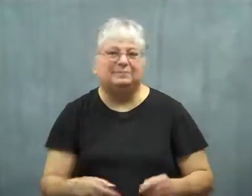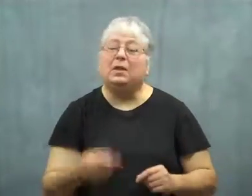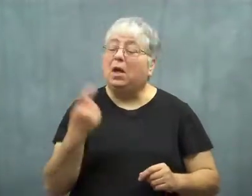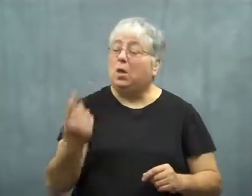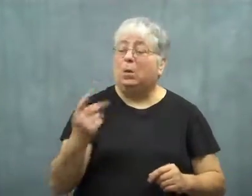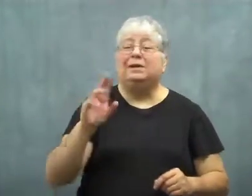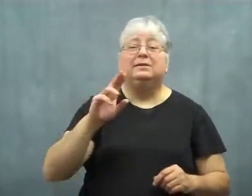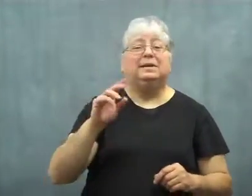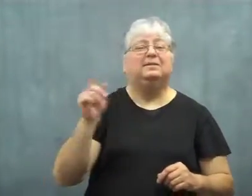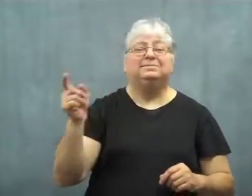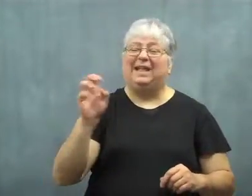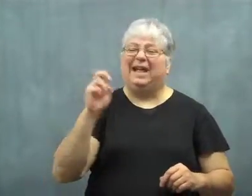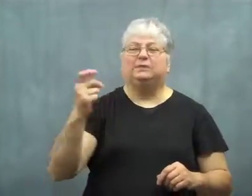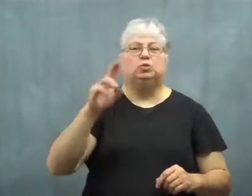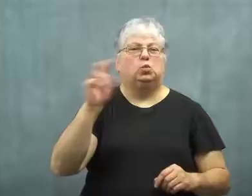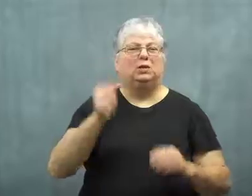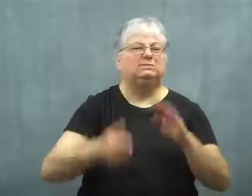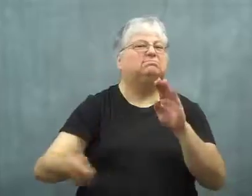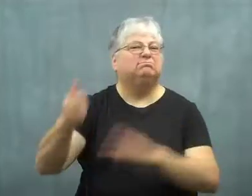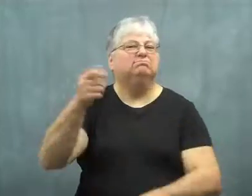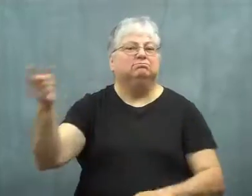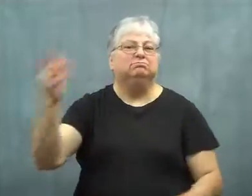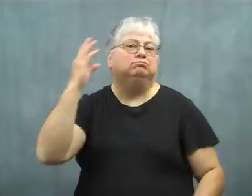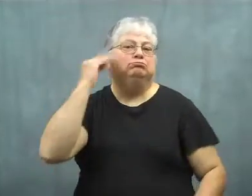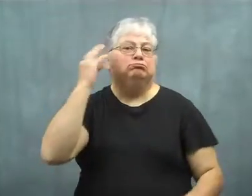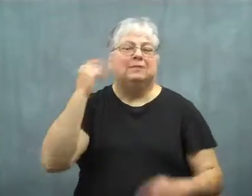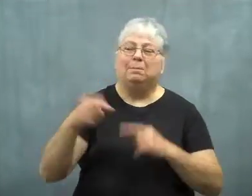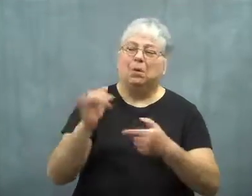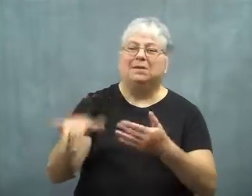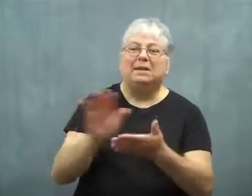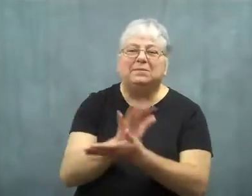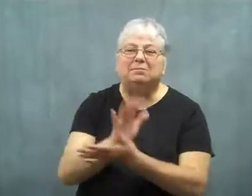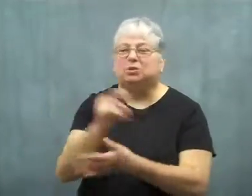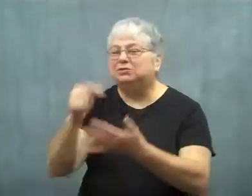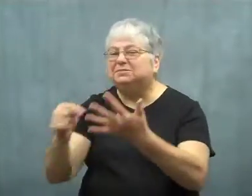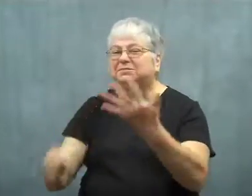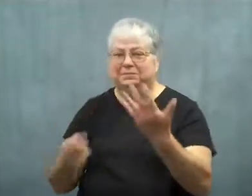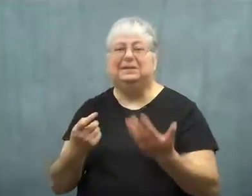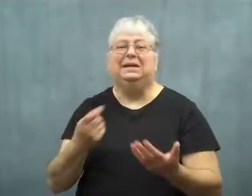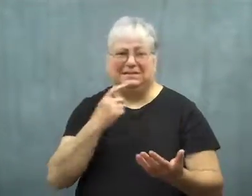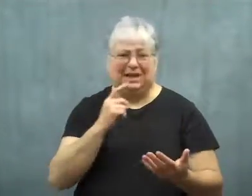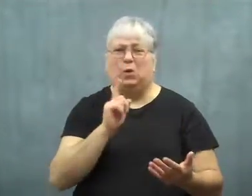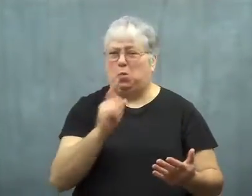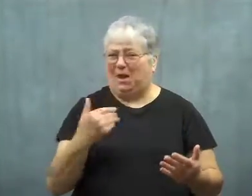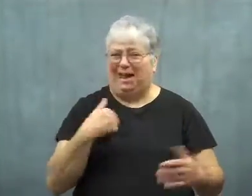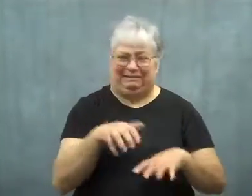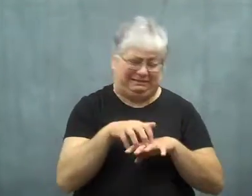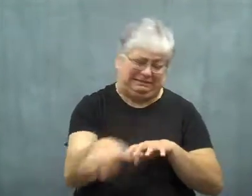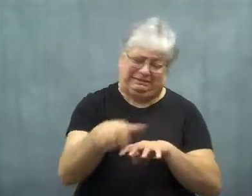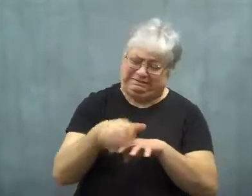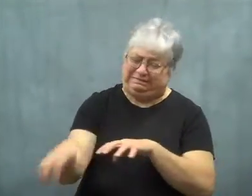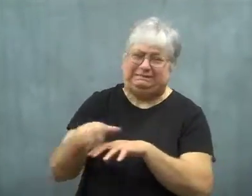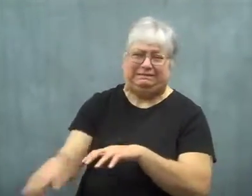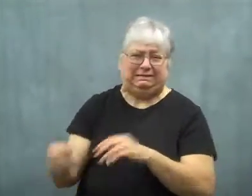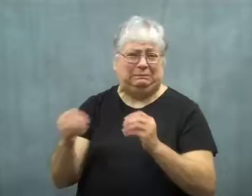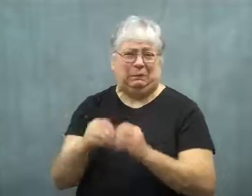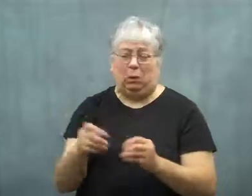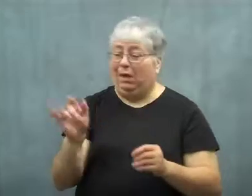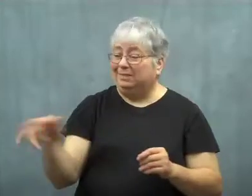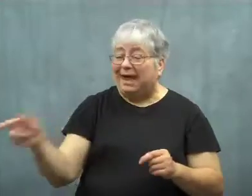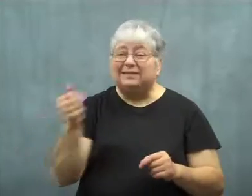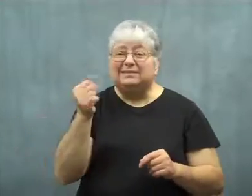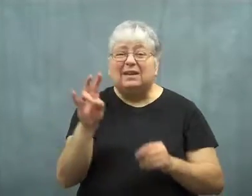A former U.S. official with expertise on the documents said